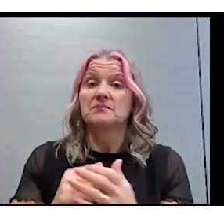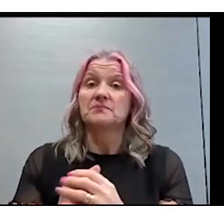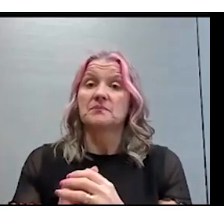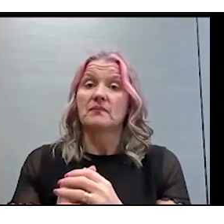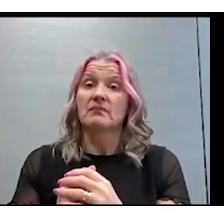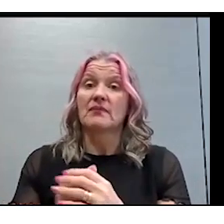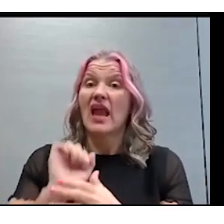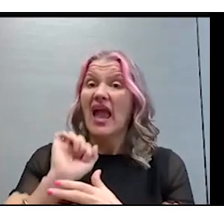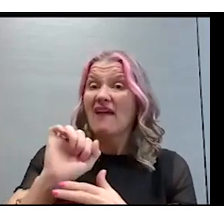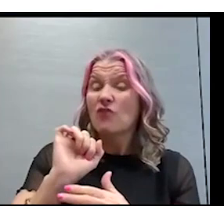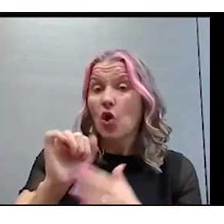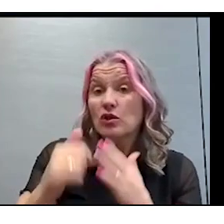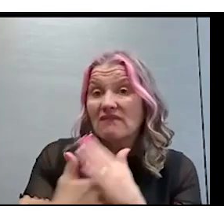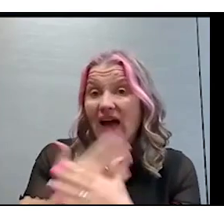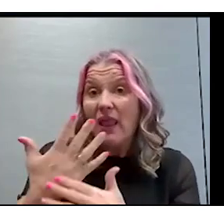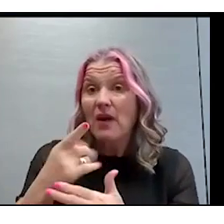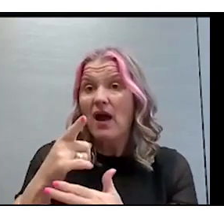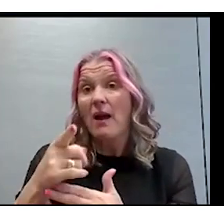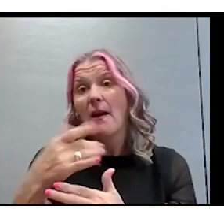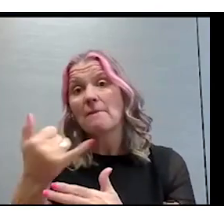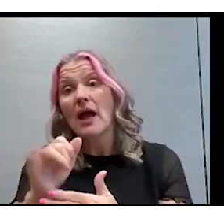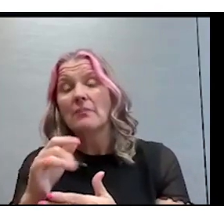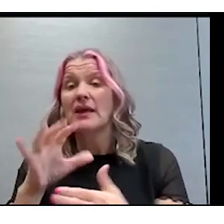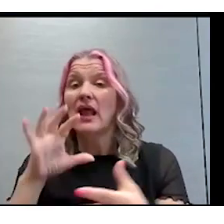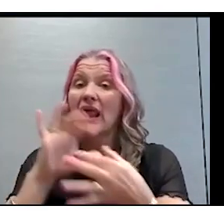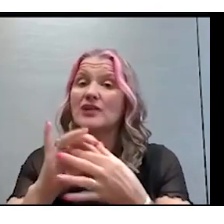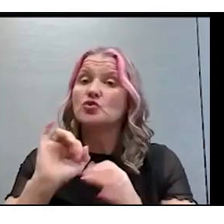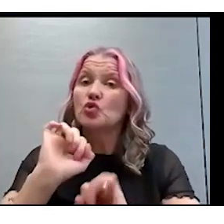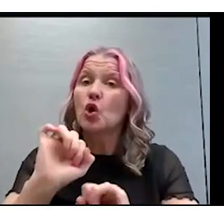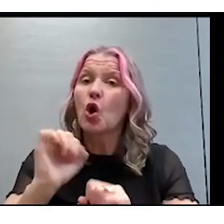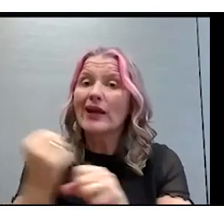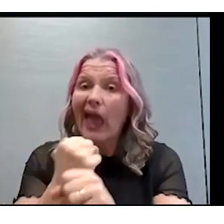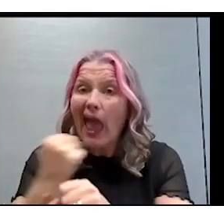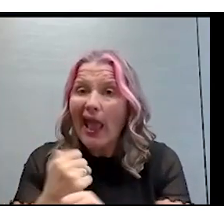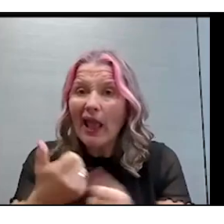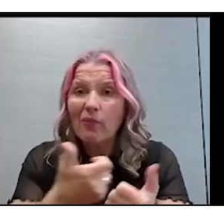be there because of what your game is. If you're an educational institution,